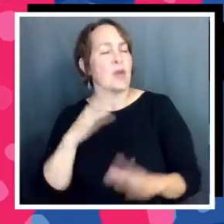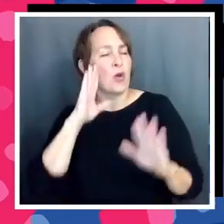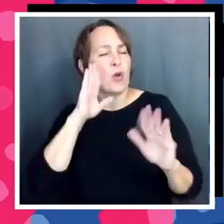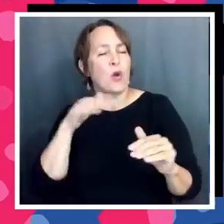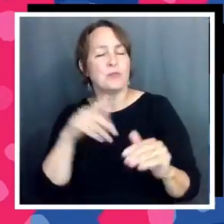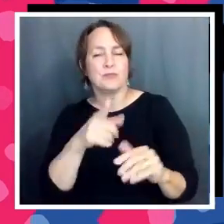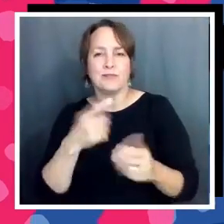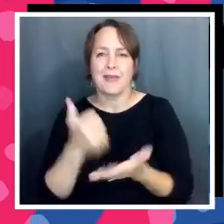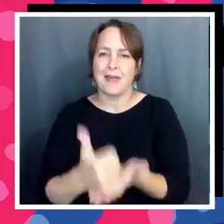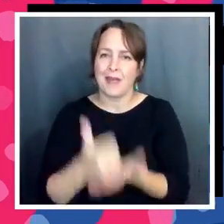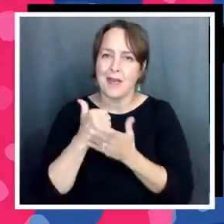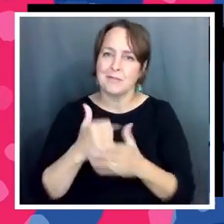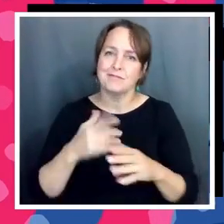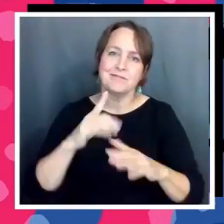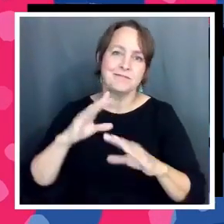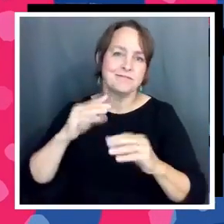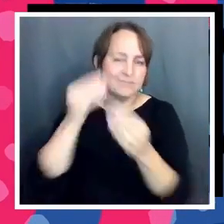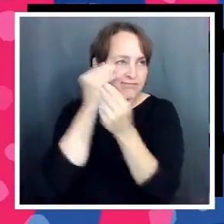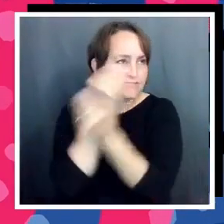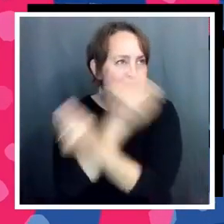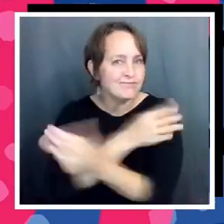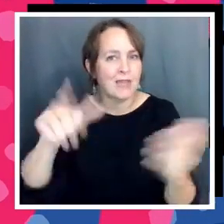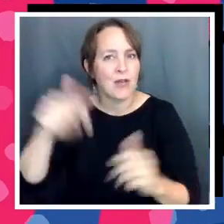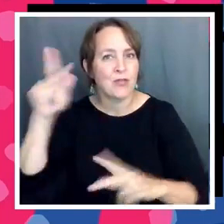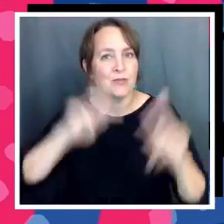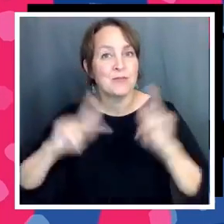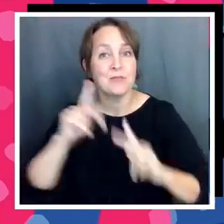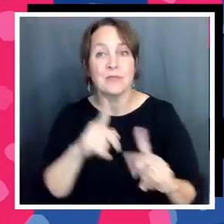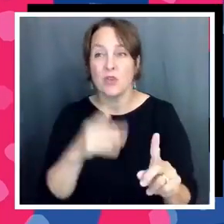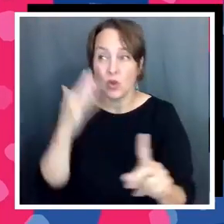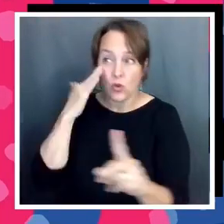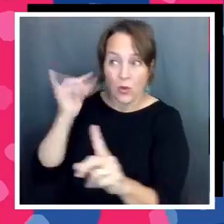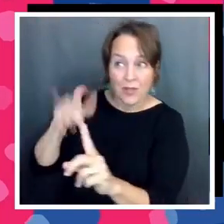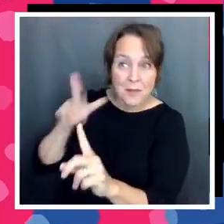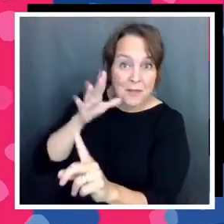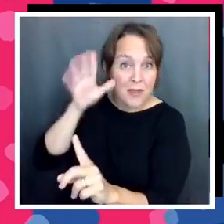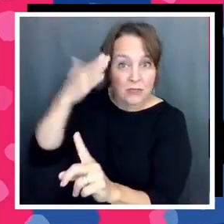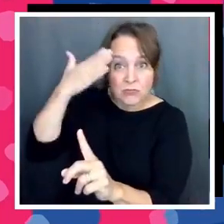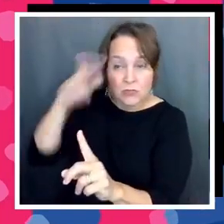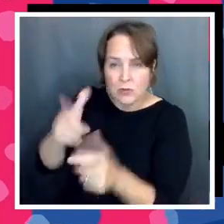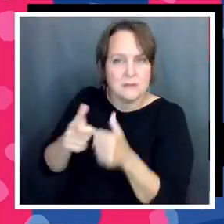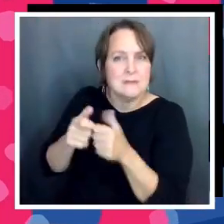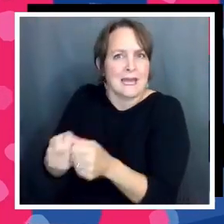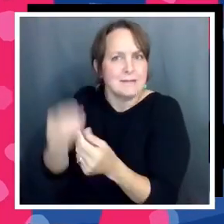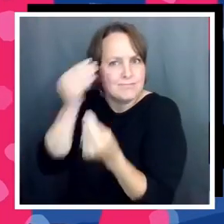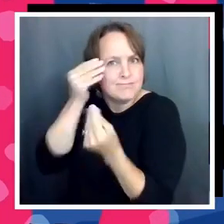THIS IS A REALLY BIG DEDE ANDND